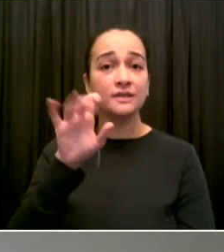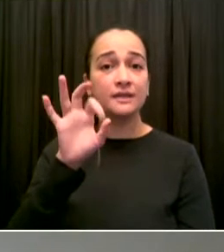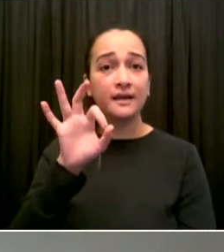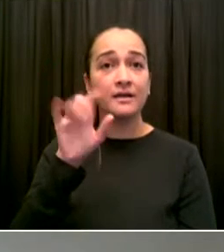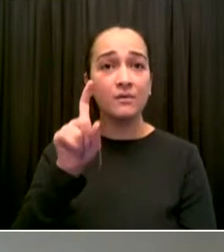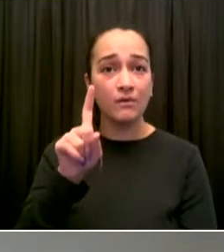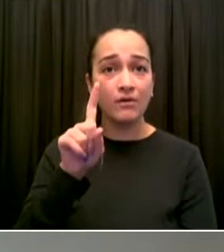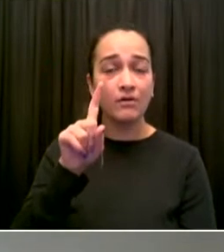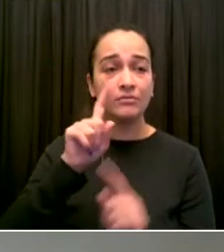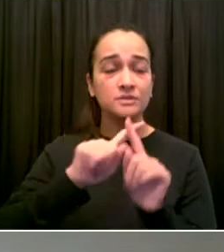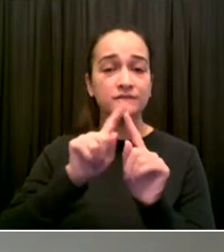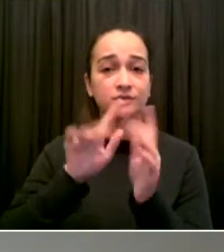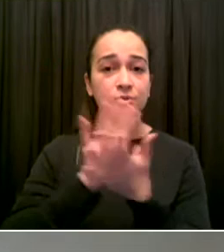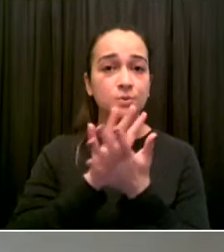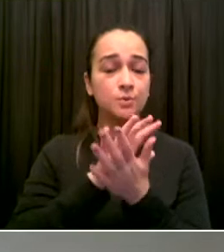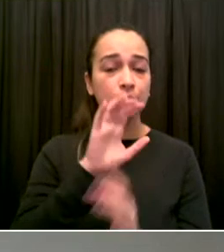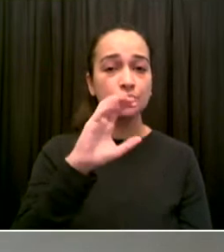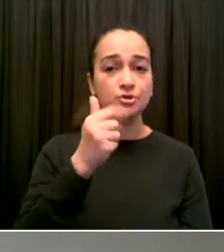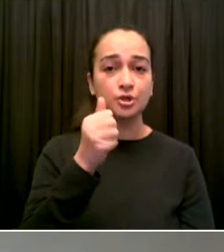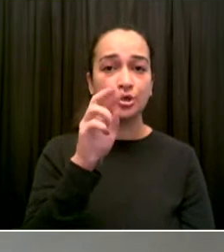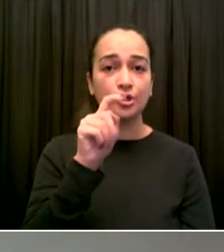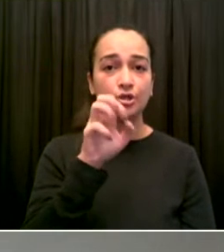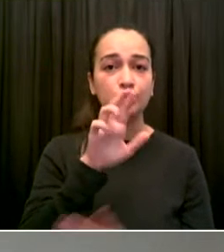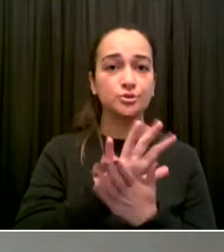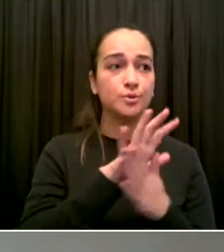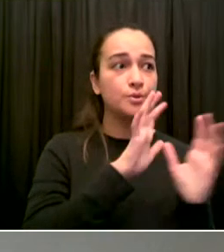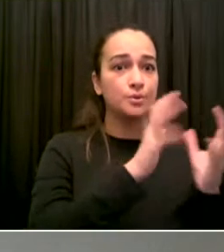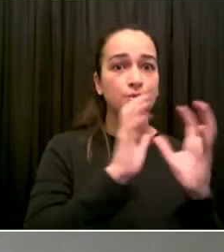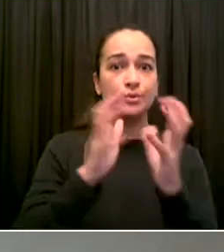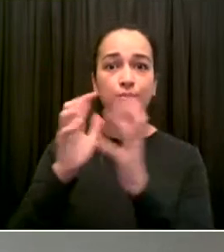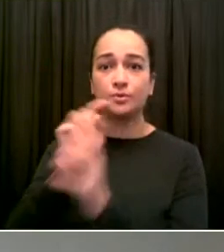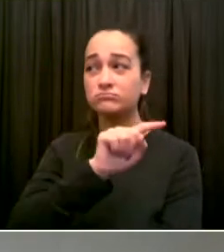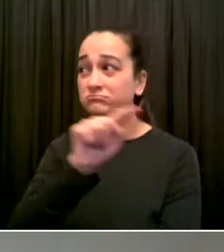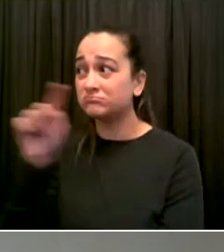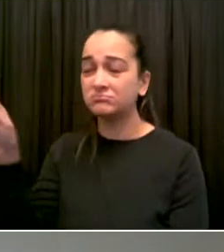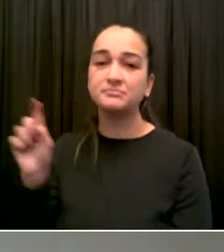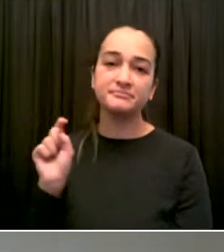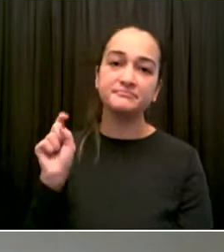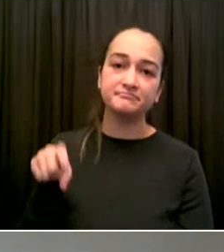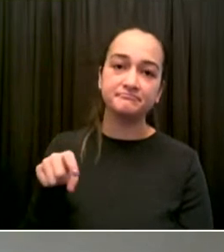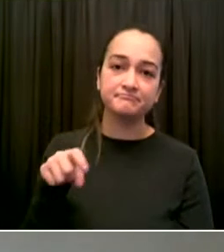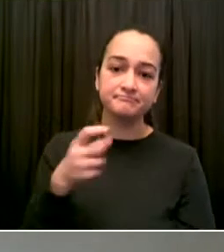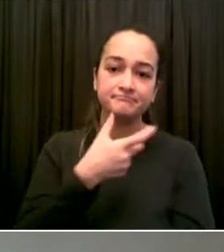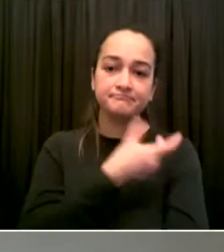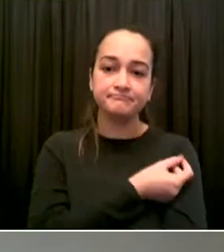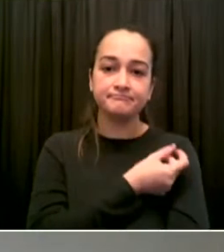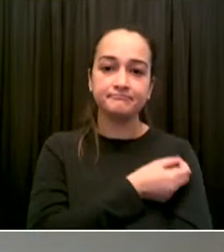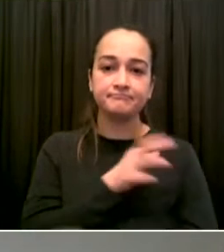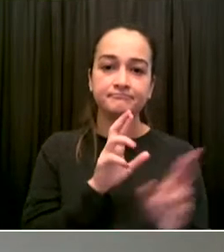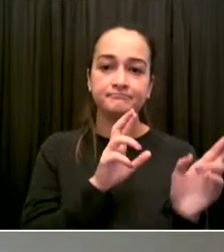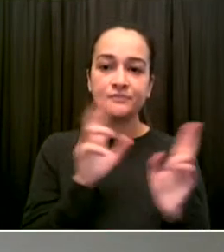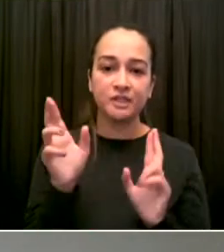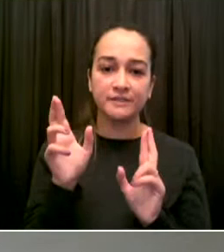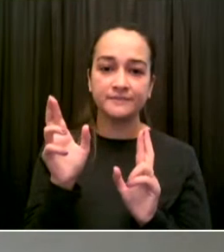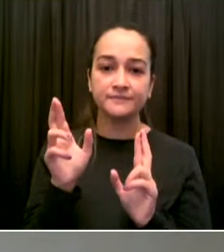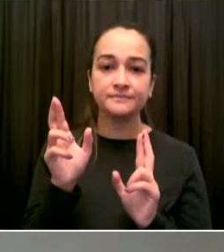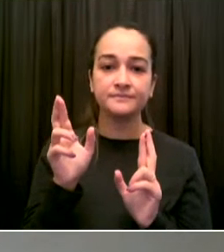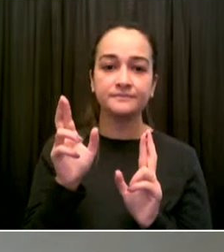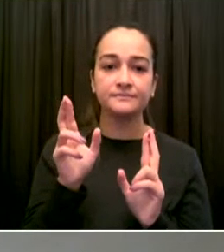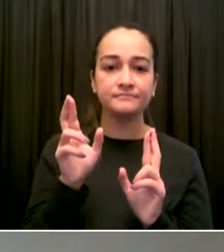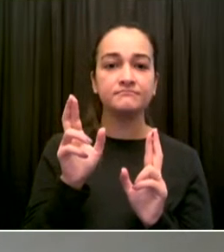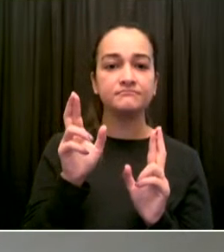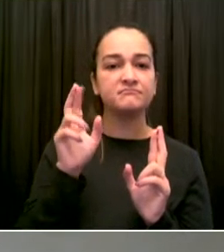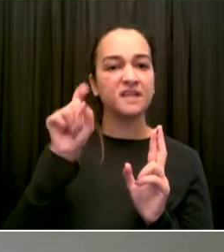THAT IS ABOUT 191 CHARTER